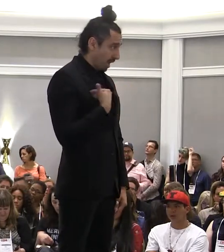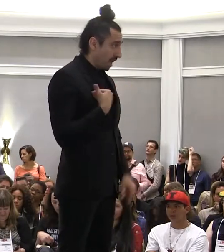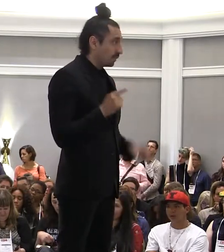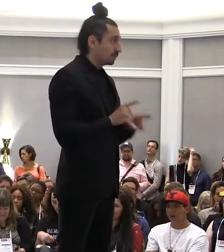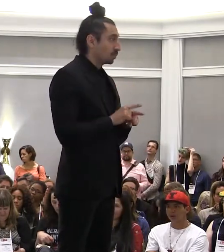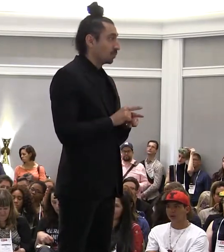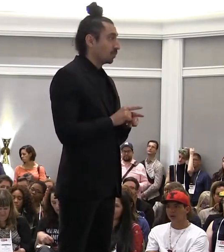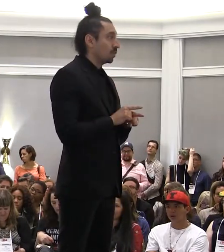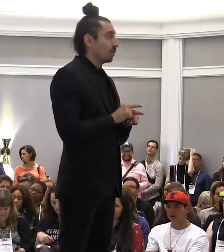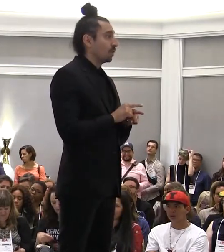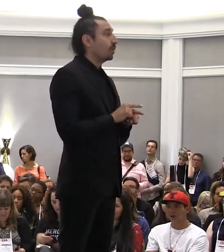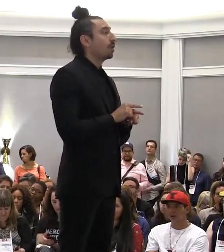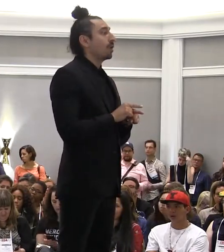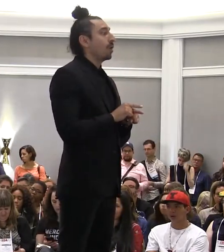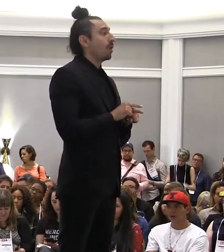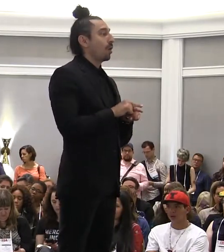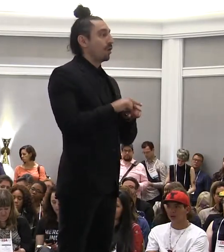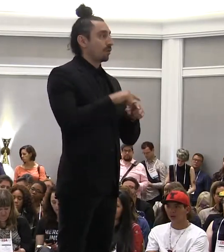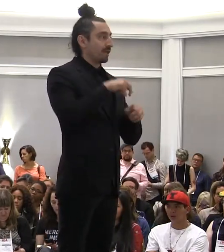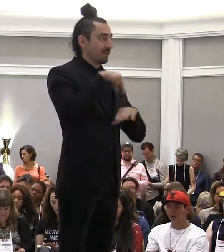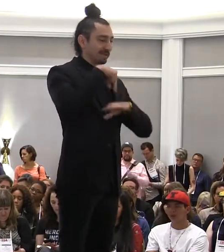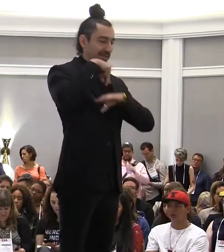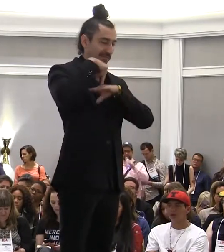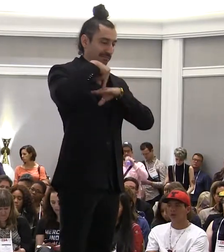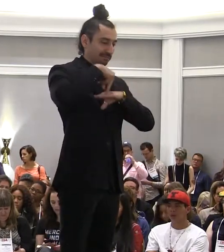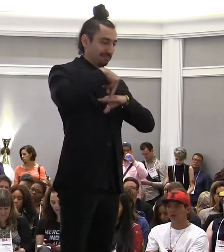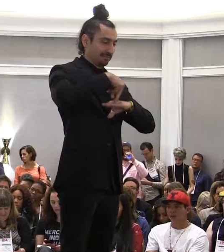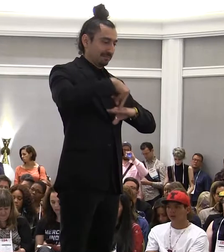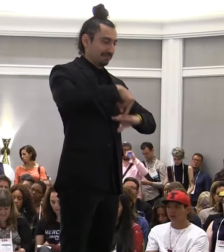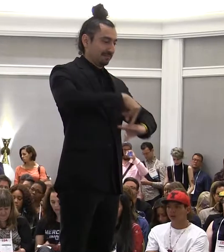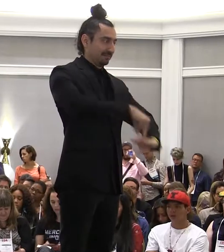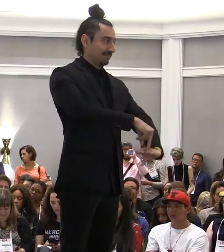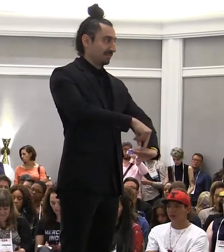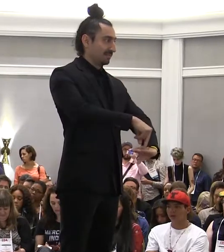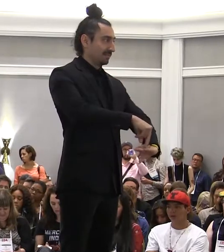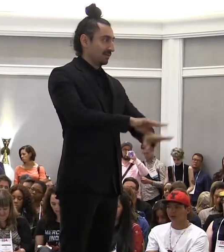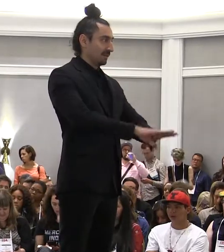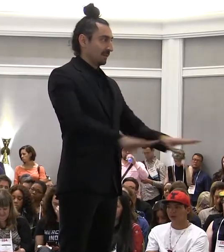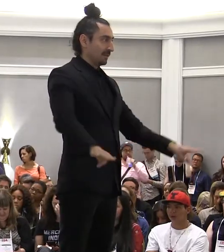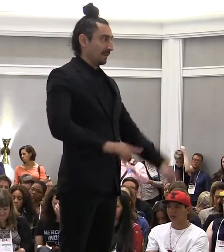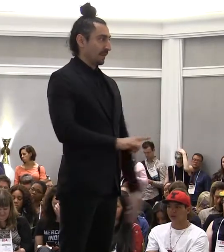and that's where our big plenary speakers are as well. If you have any questions, come to our staff members, or go to registration.